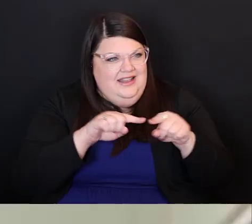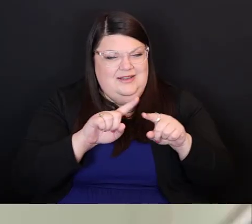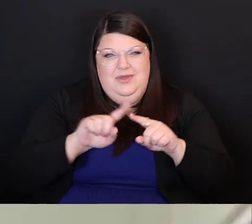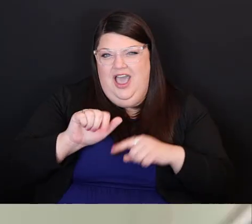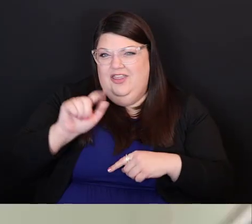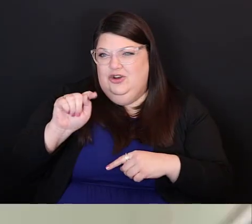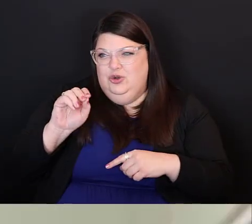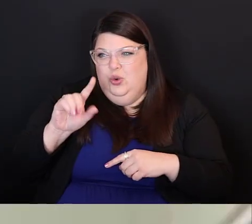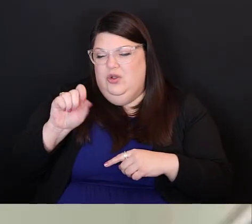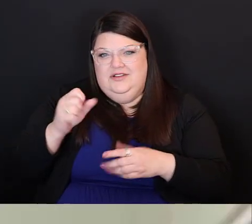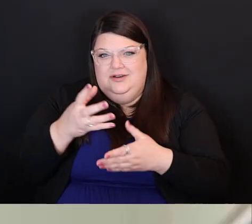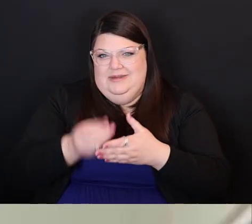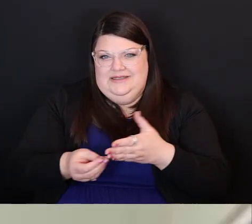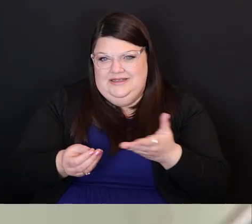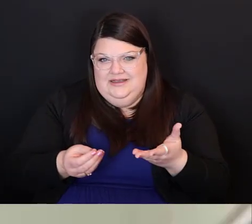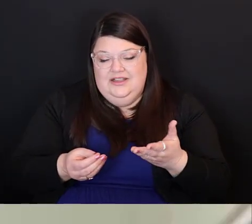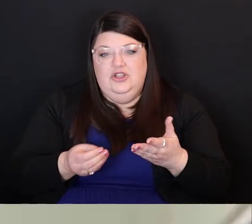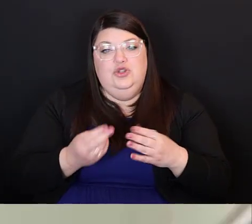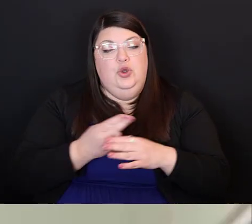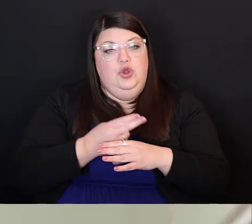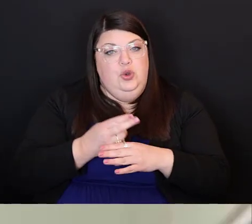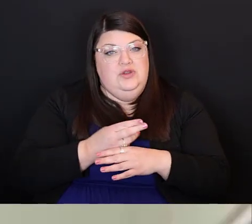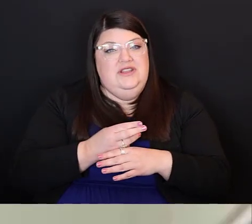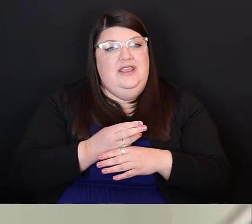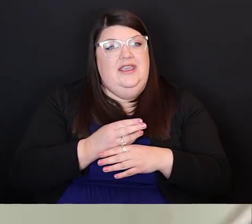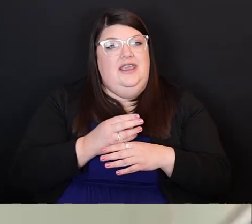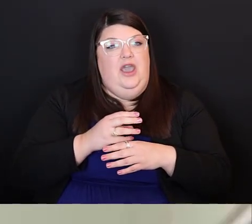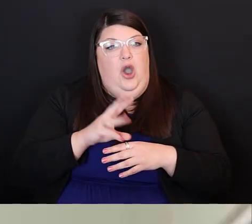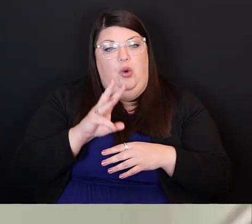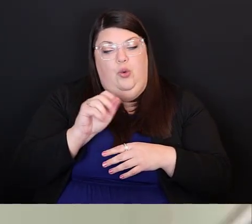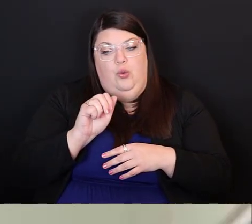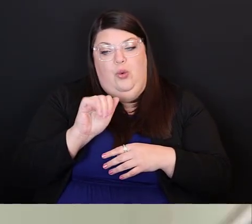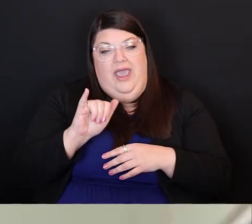So using a wayfinding app that pinpoints your location using Wi-Fi,